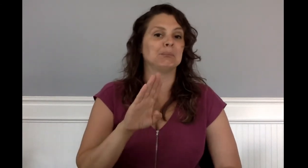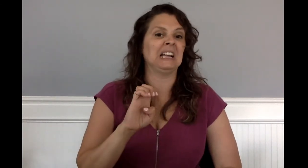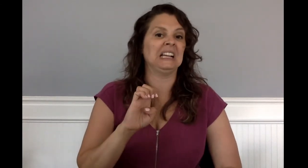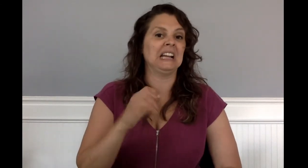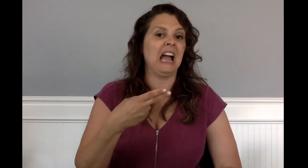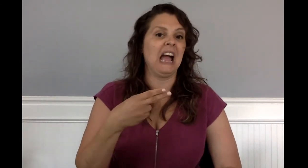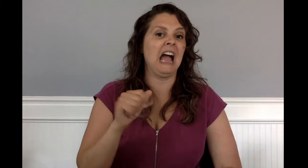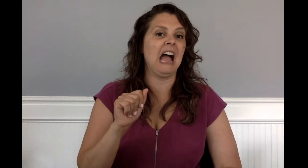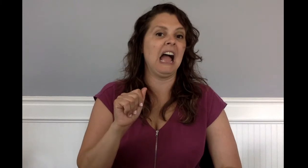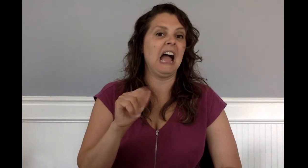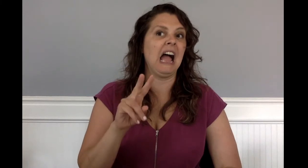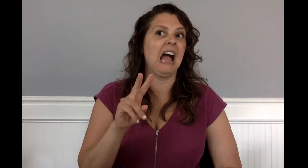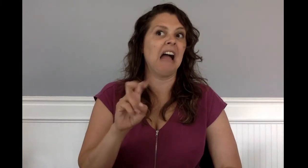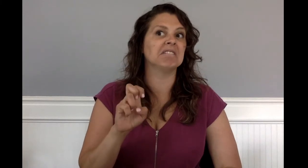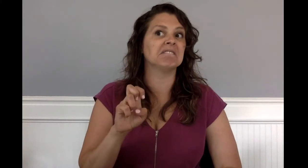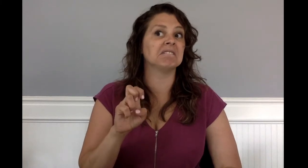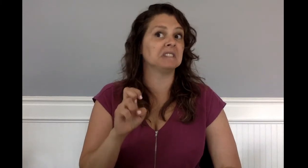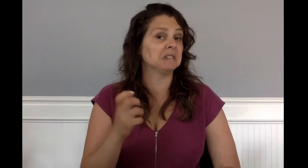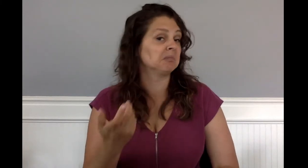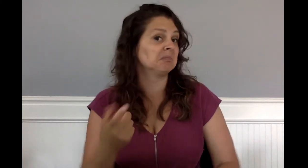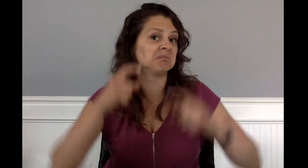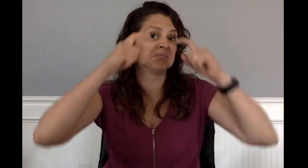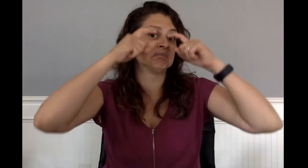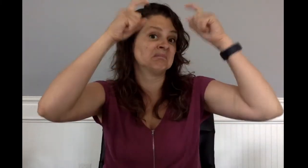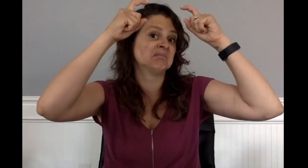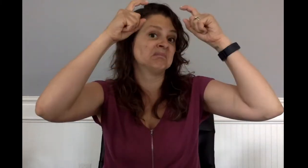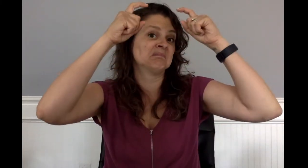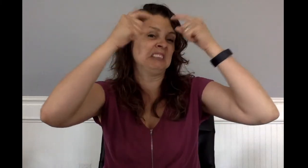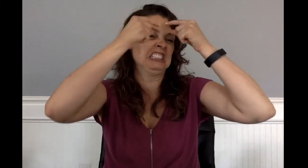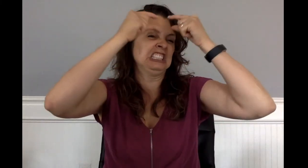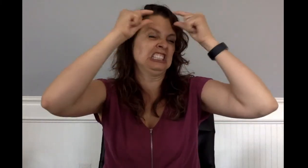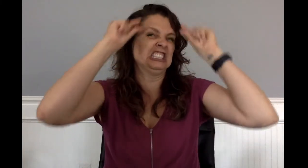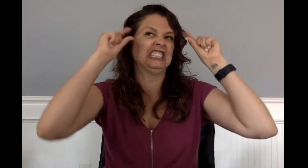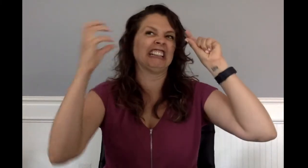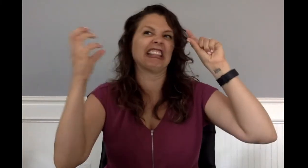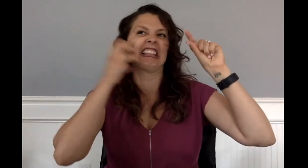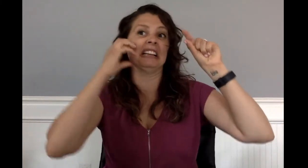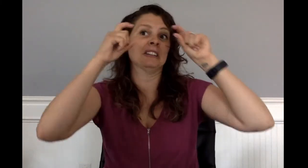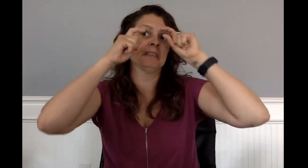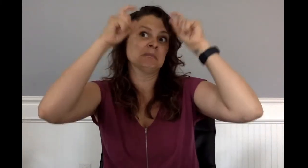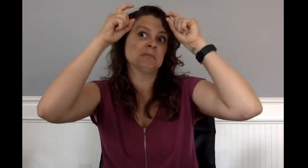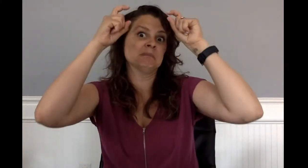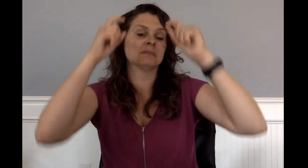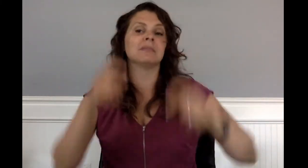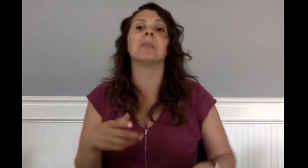Obie fingerspelled "B-E-H-A-V-E?" His bushy eyebrows lifted upward.